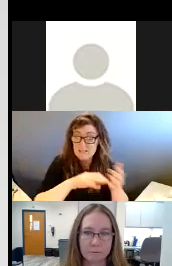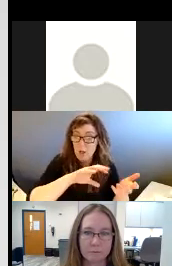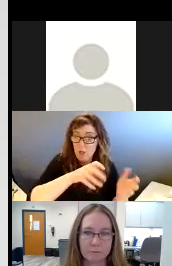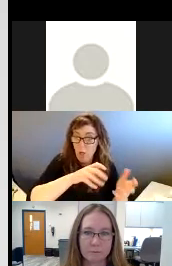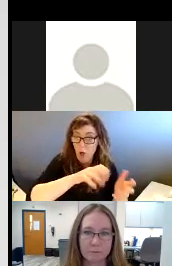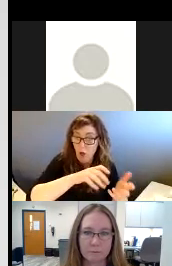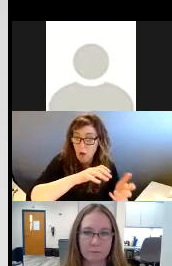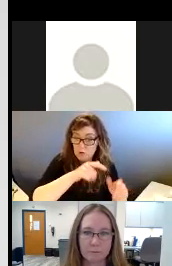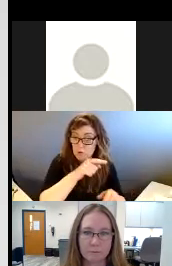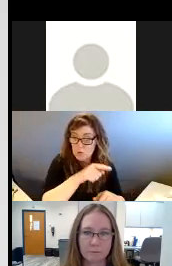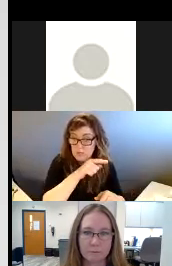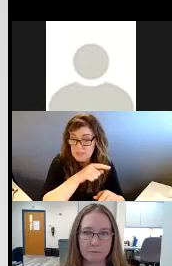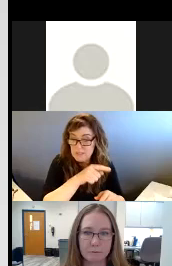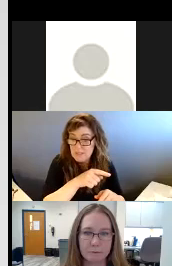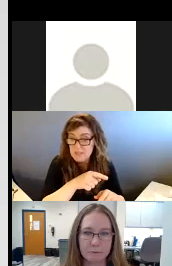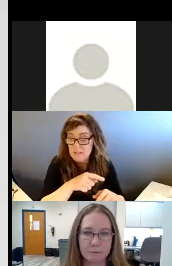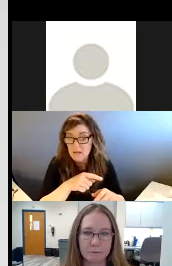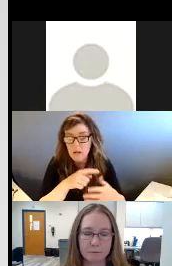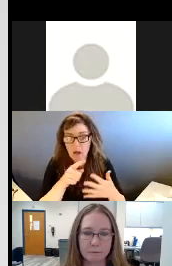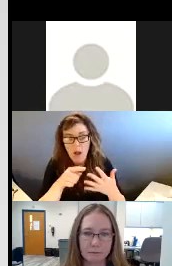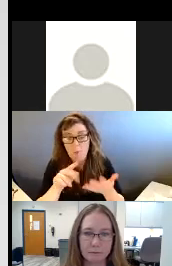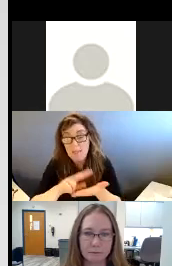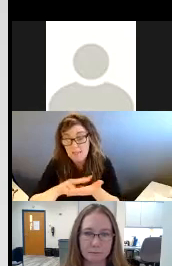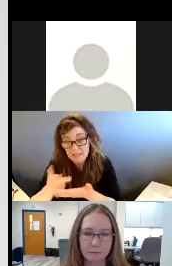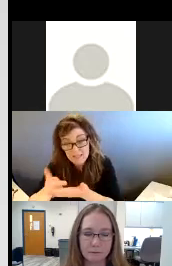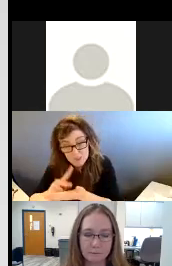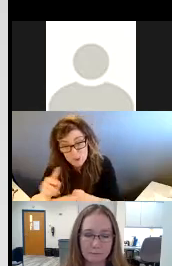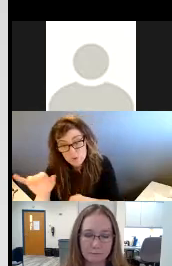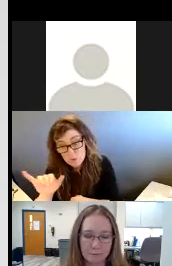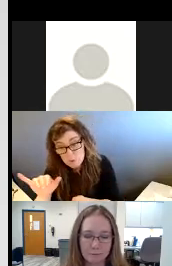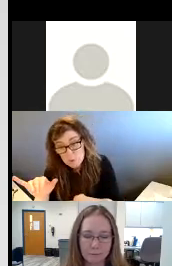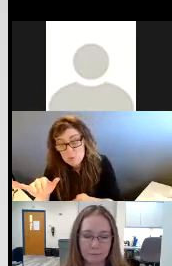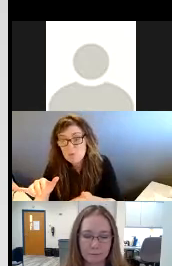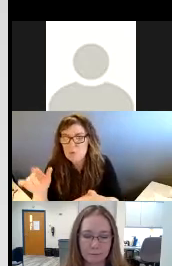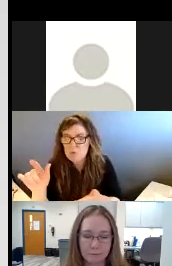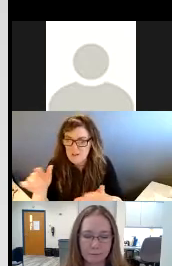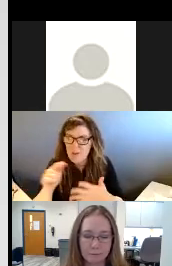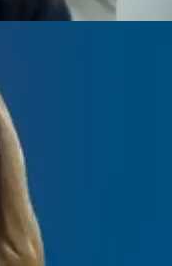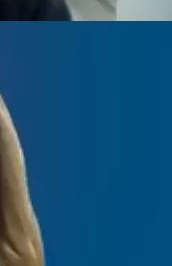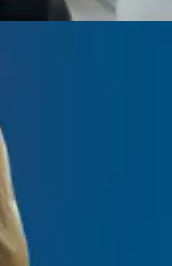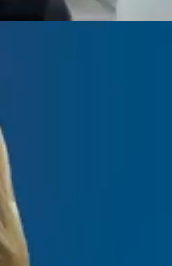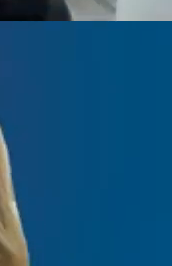IN THE FUTURE, AND THE KITCHEN AND OTHER LIVING SPACES, TOO.